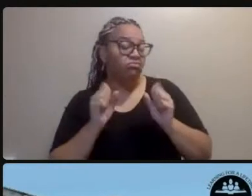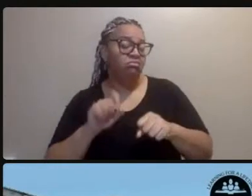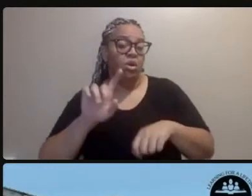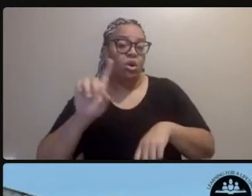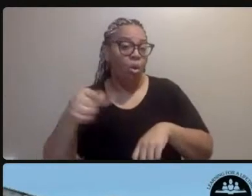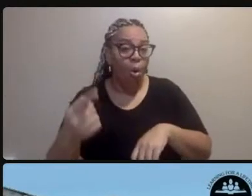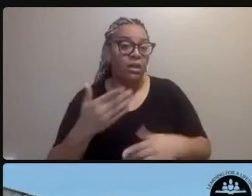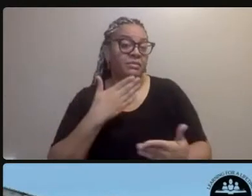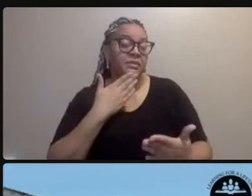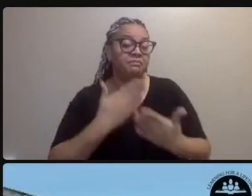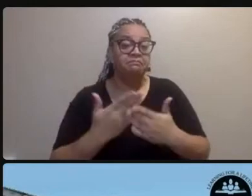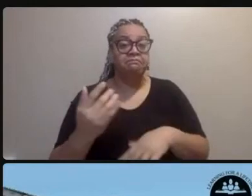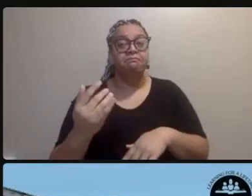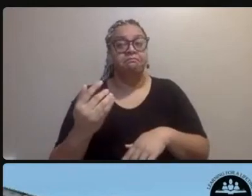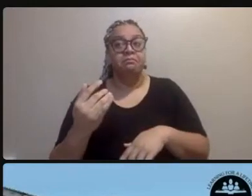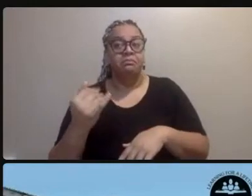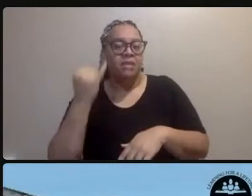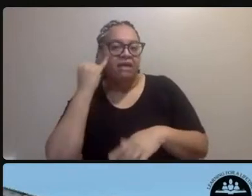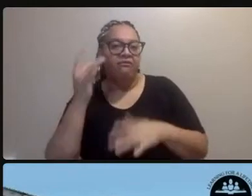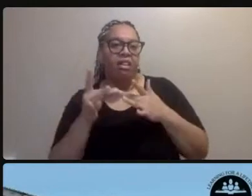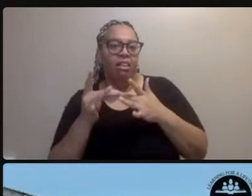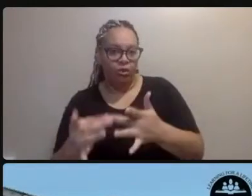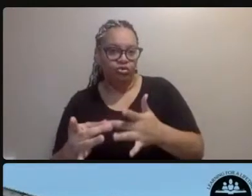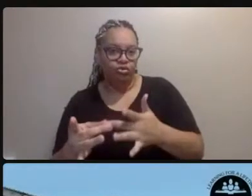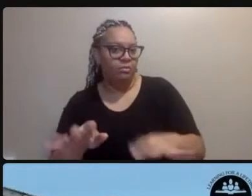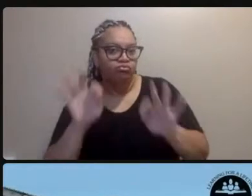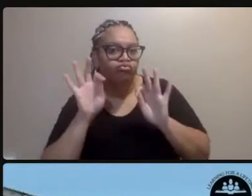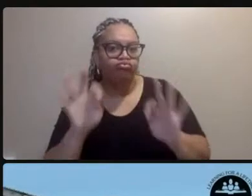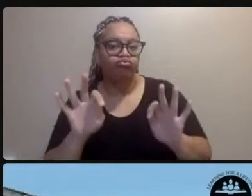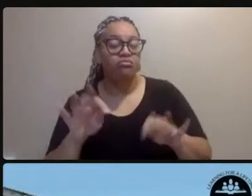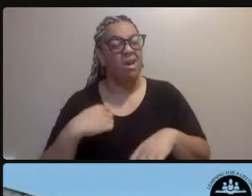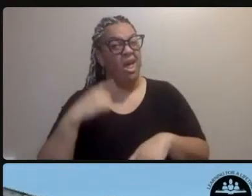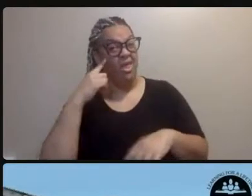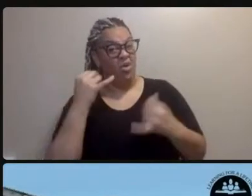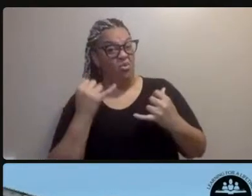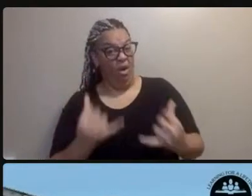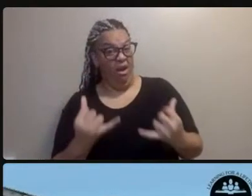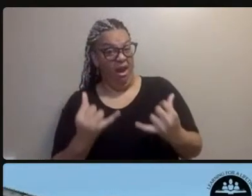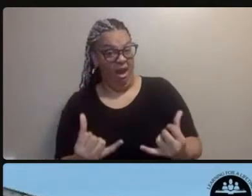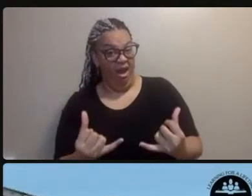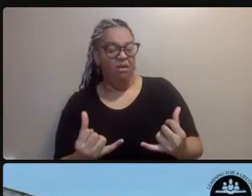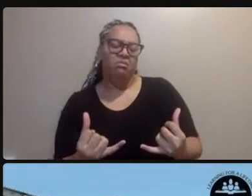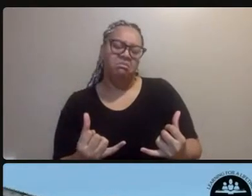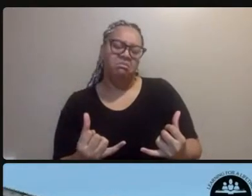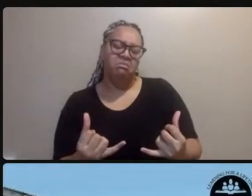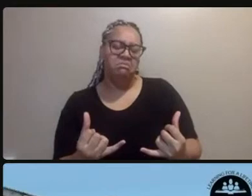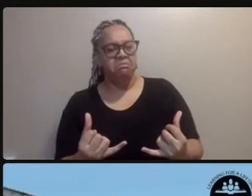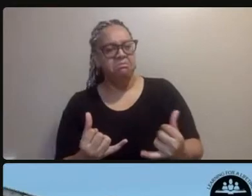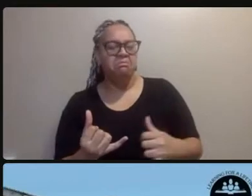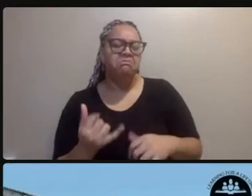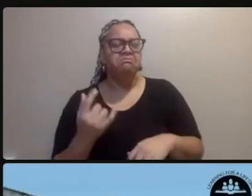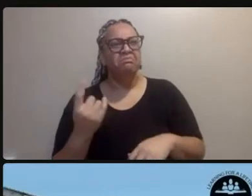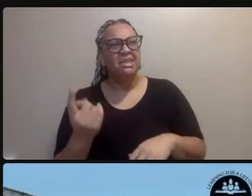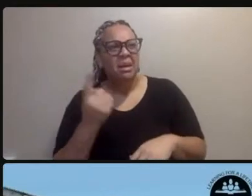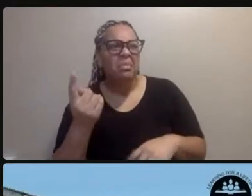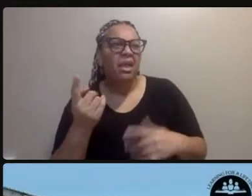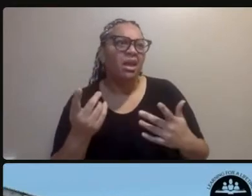WE MUST REMEMBER THAT THE CIVILITY OF AN ORGANIZATION